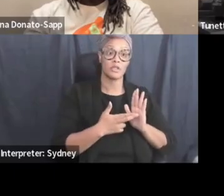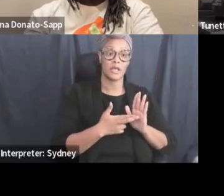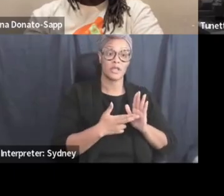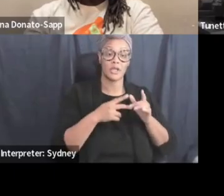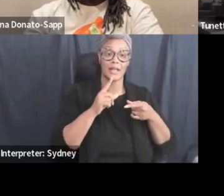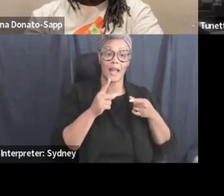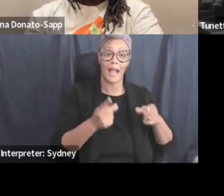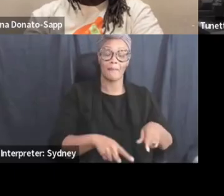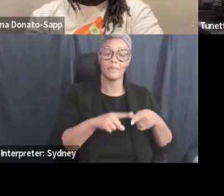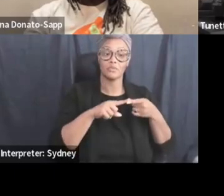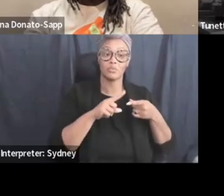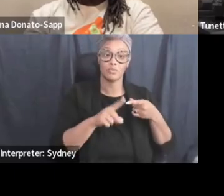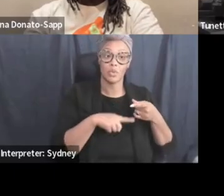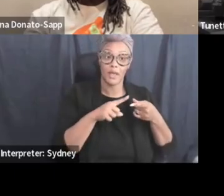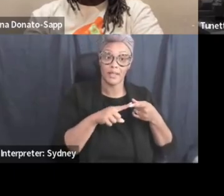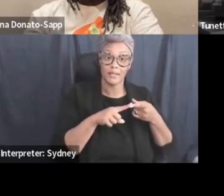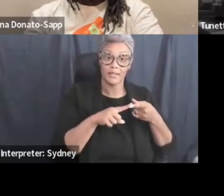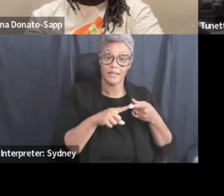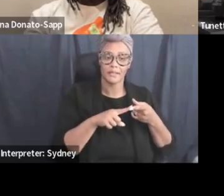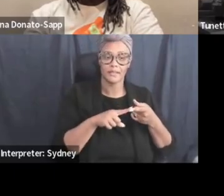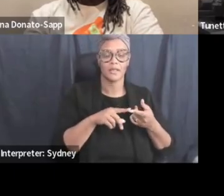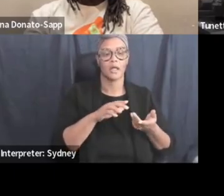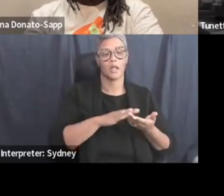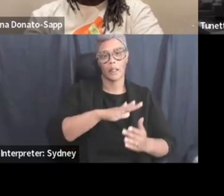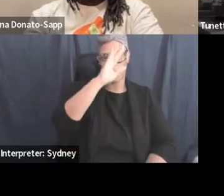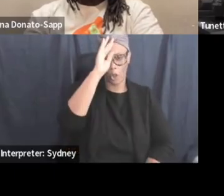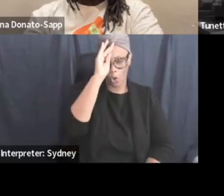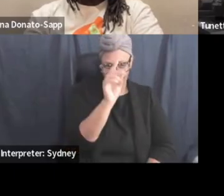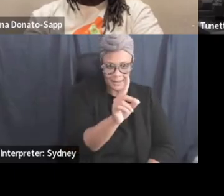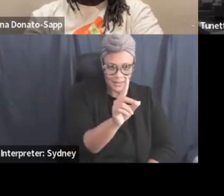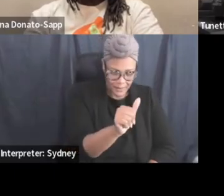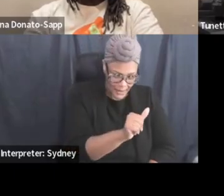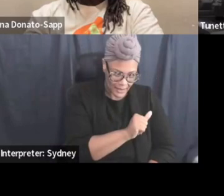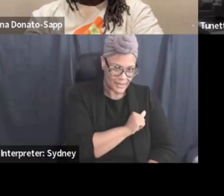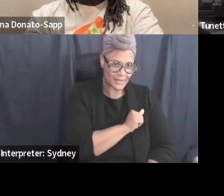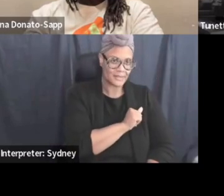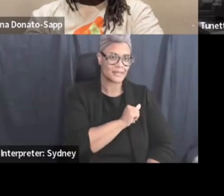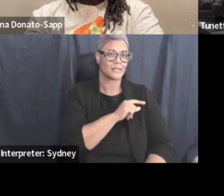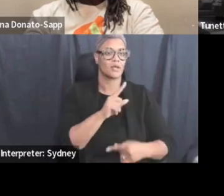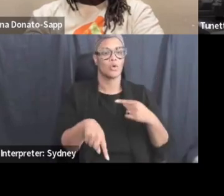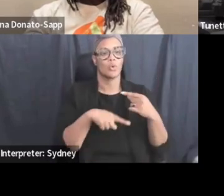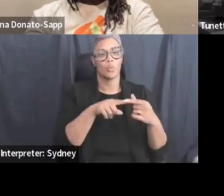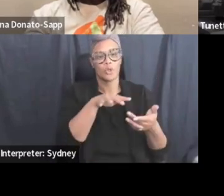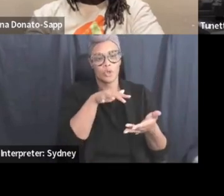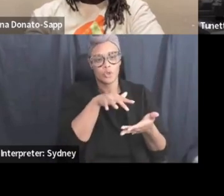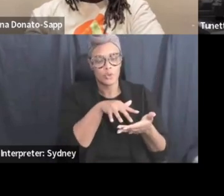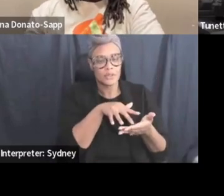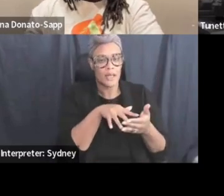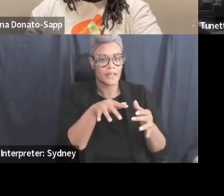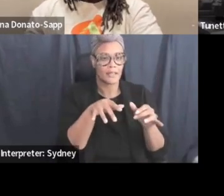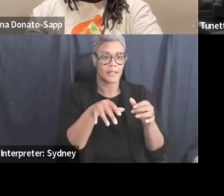you look at learning disabilities when you look at the uh the supports that students would need